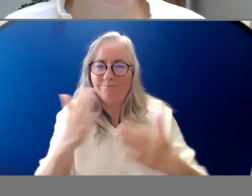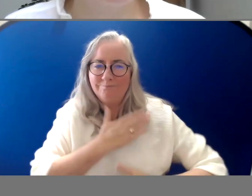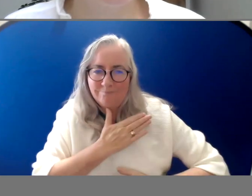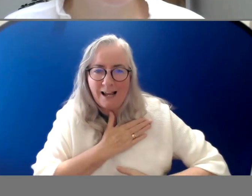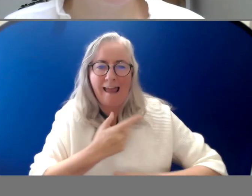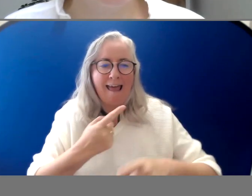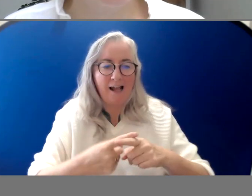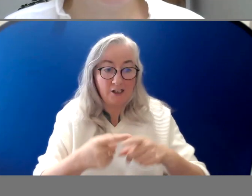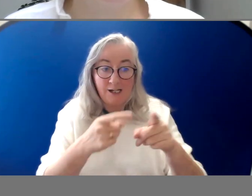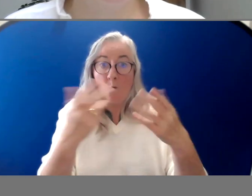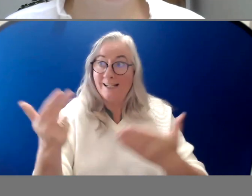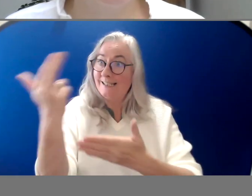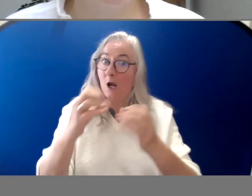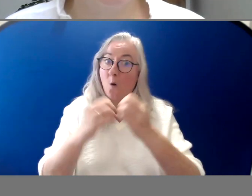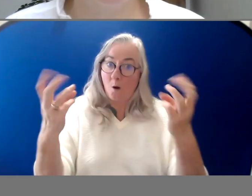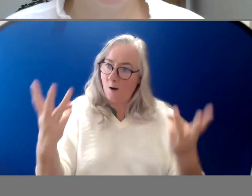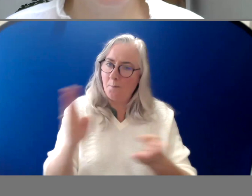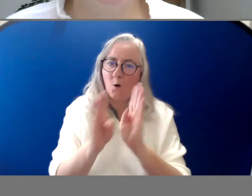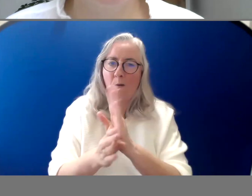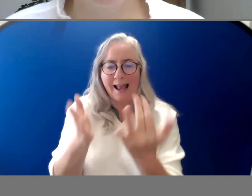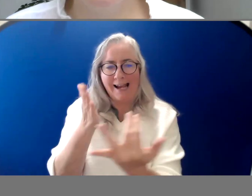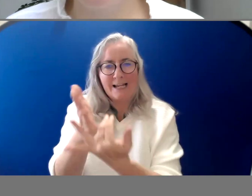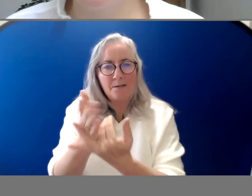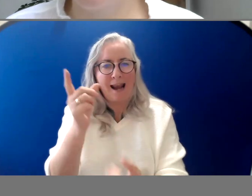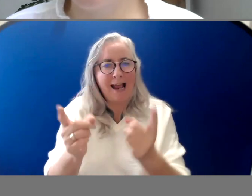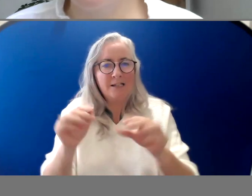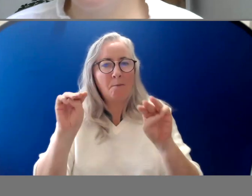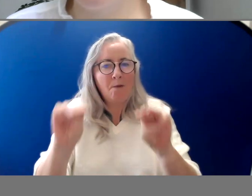space he wanted to make it as accessible as possible to the greatest range of people and he